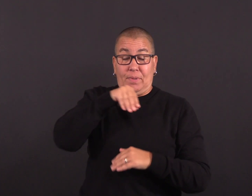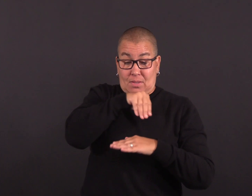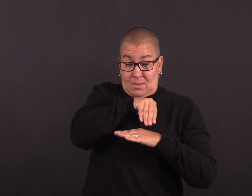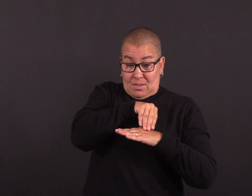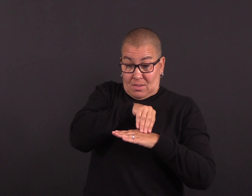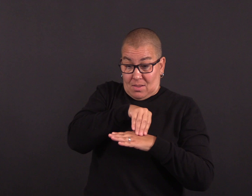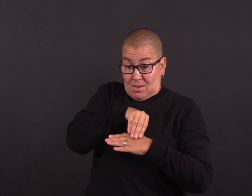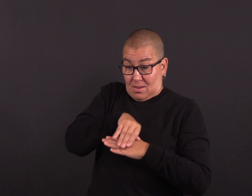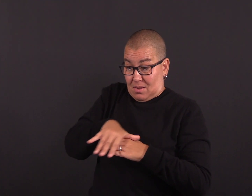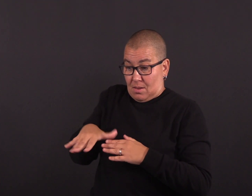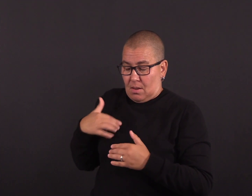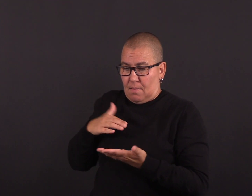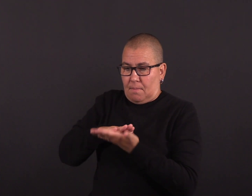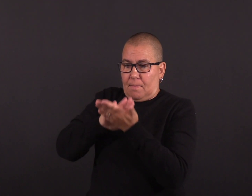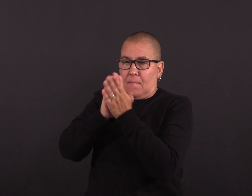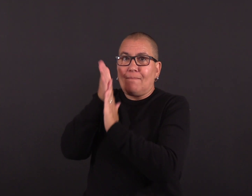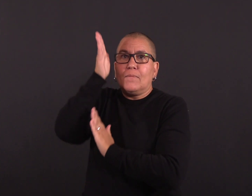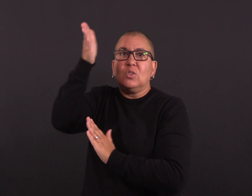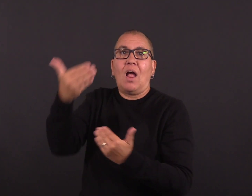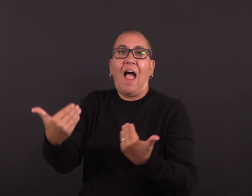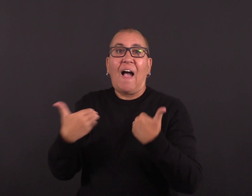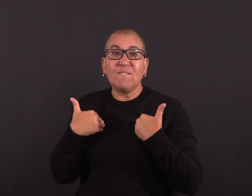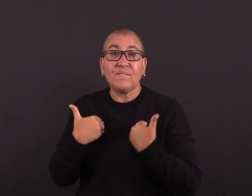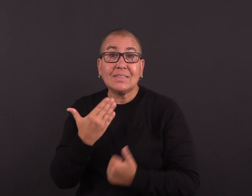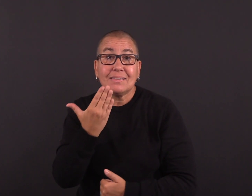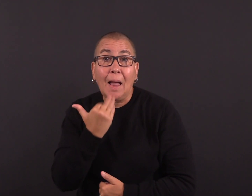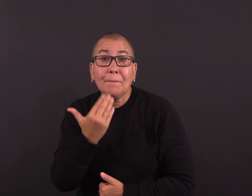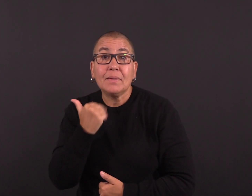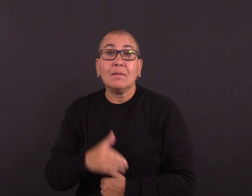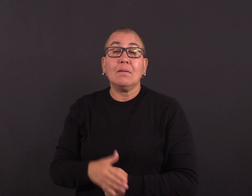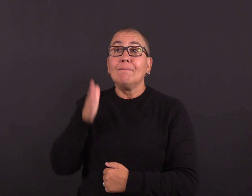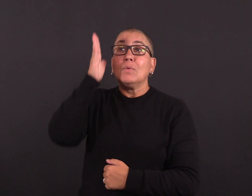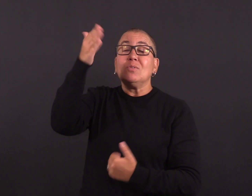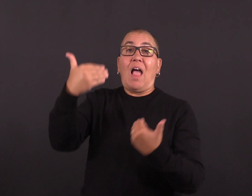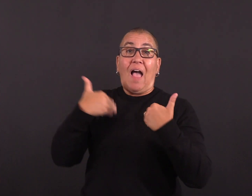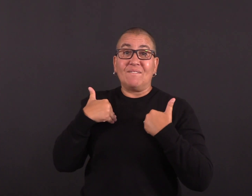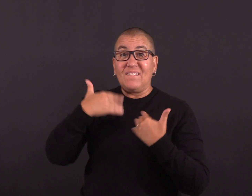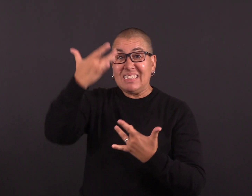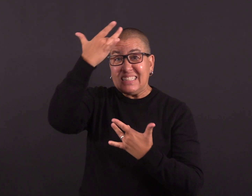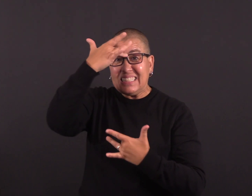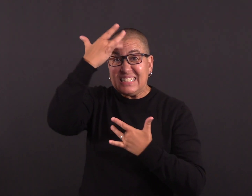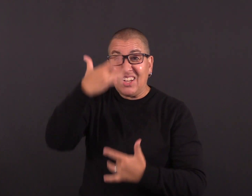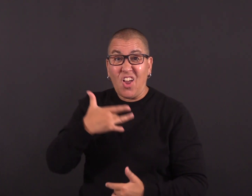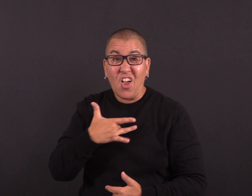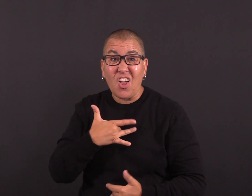that’s a good thing at any age.” Regardless of how you may feel